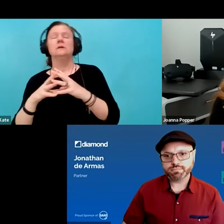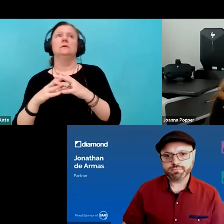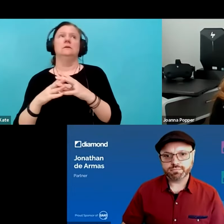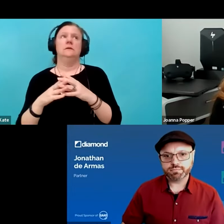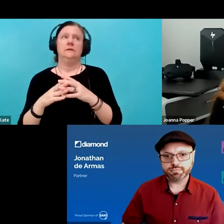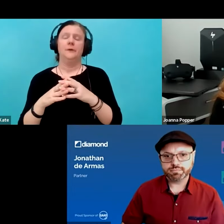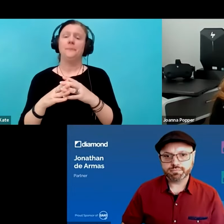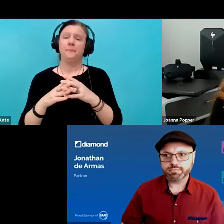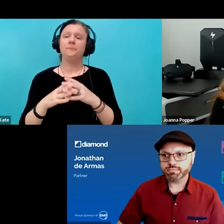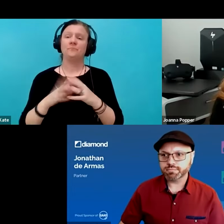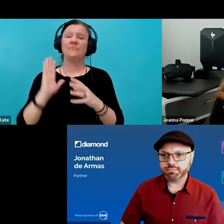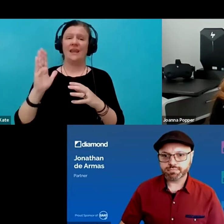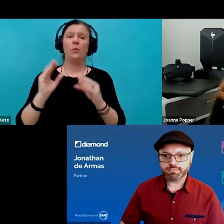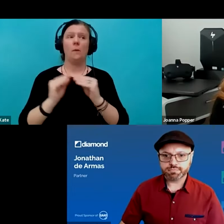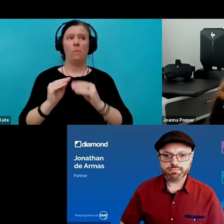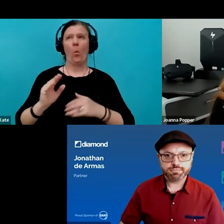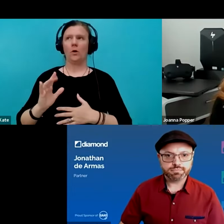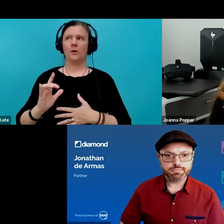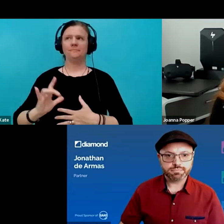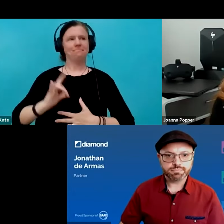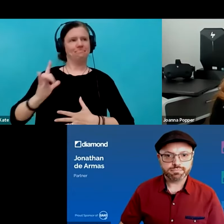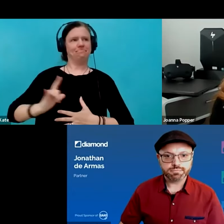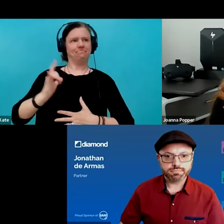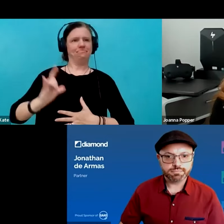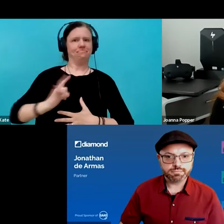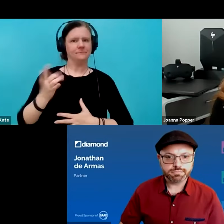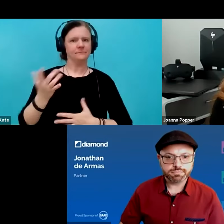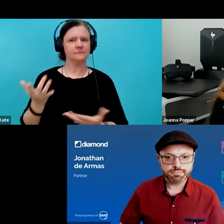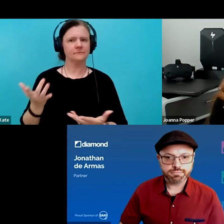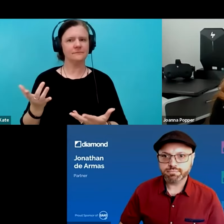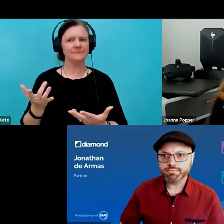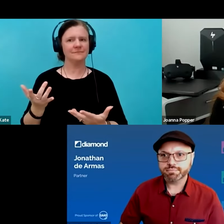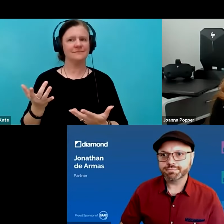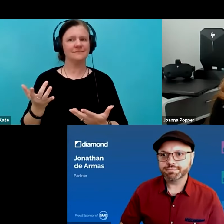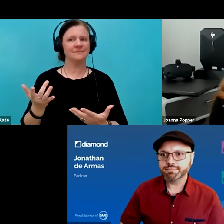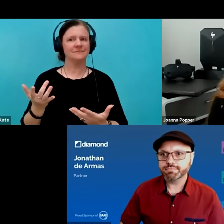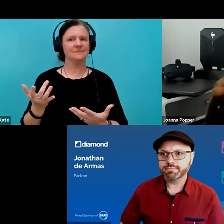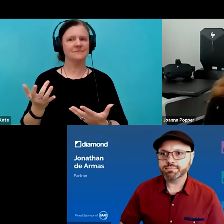more stylized look, it's not going to have the same fidelity as a like an